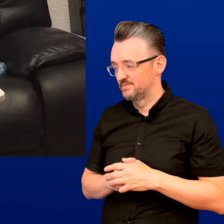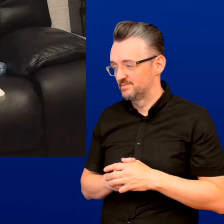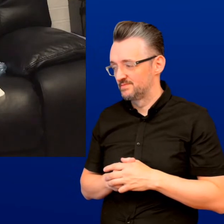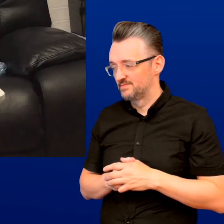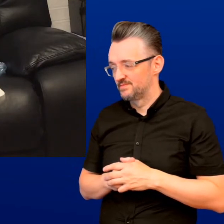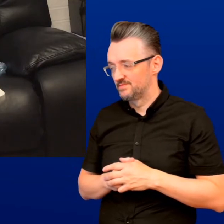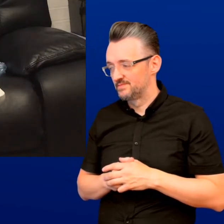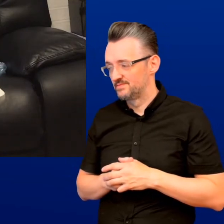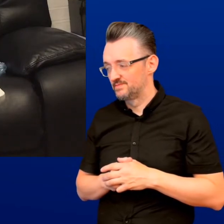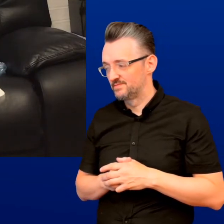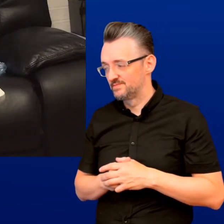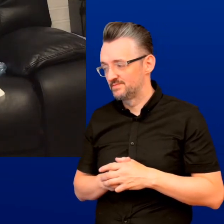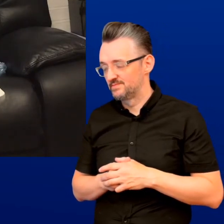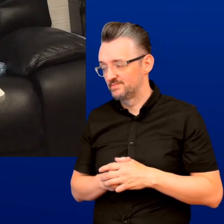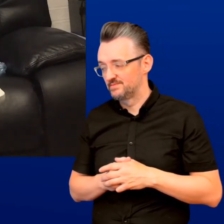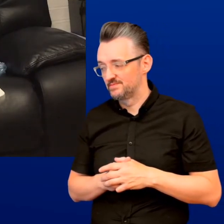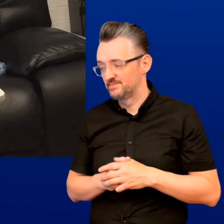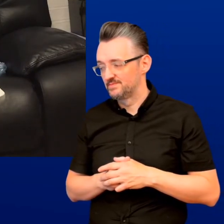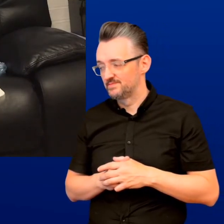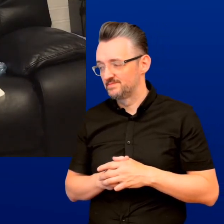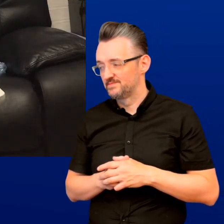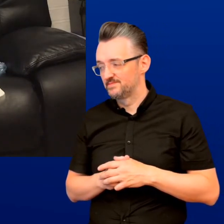Now,